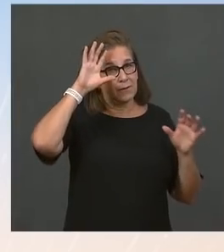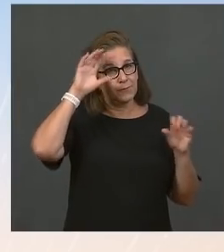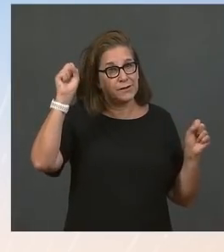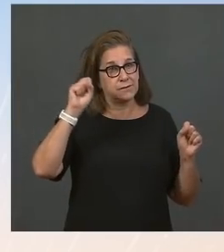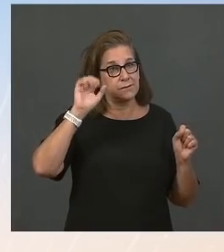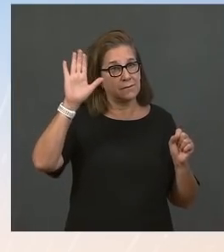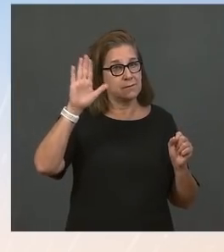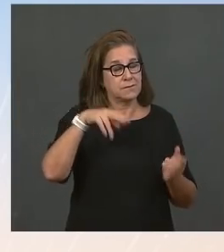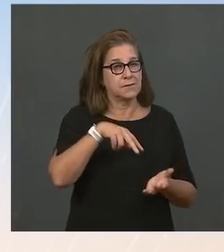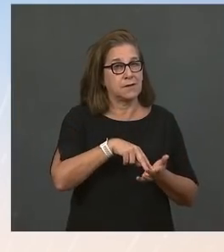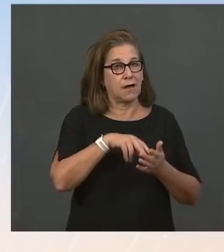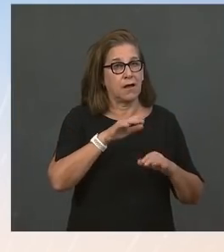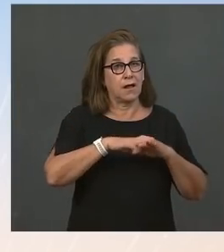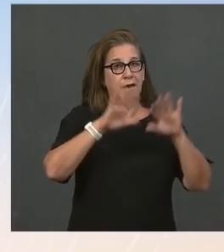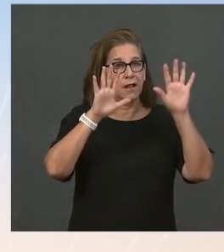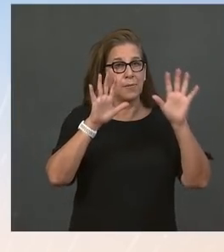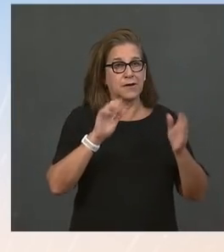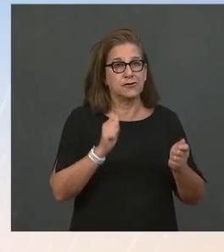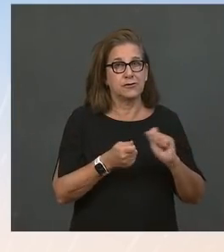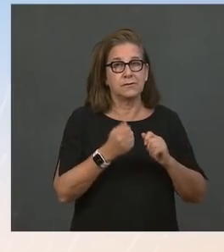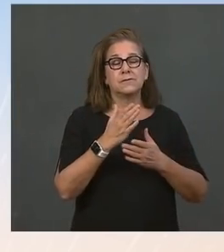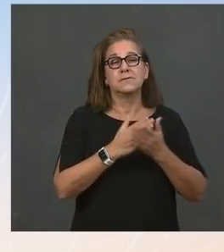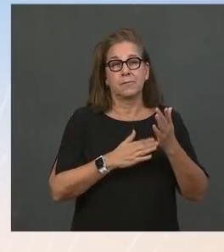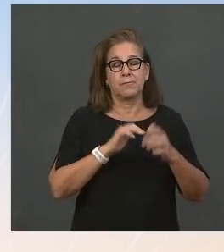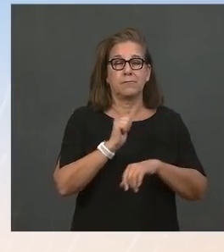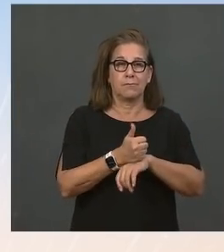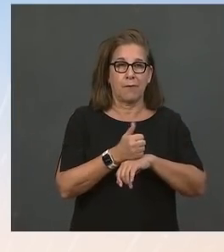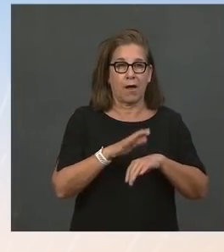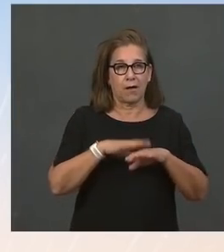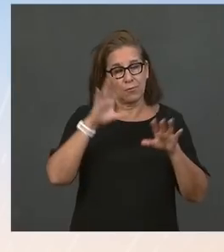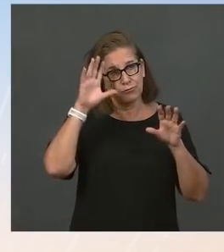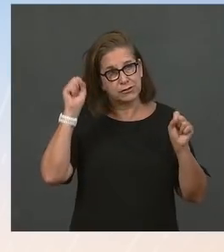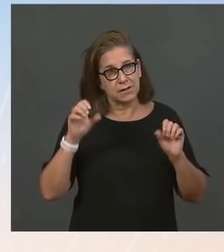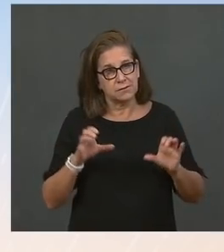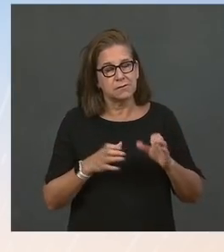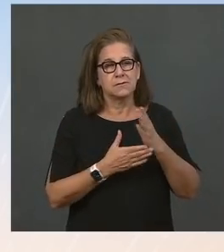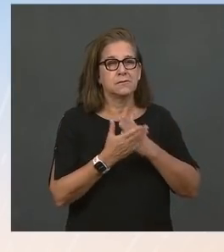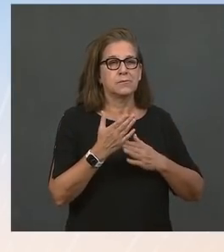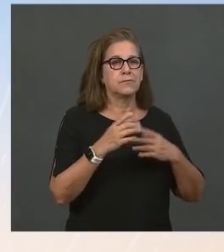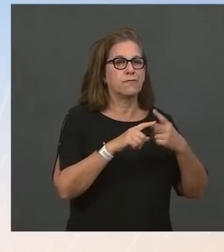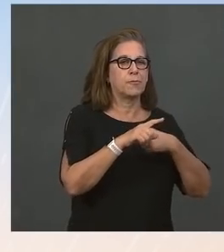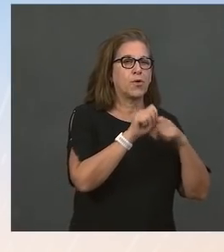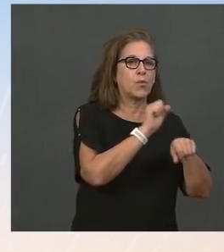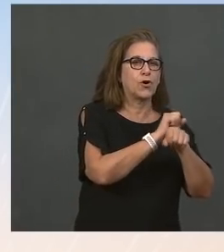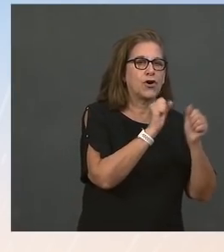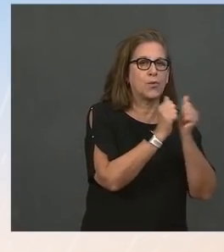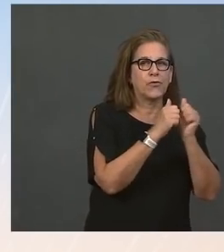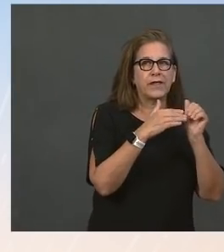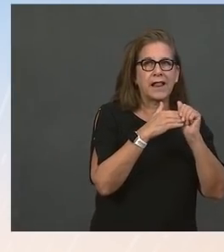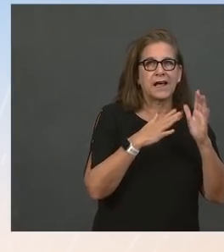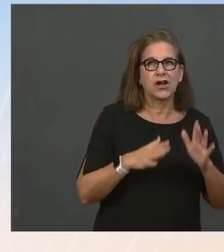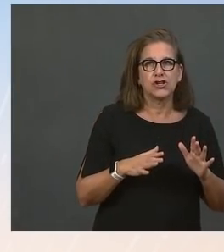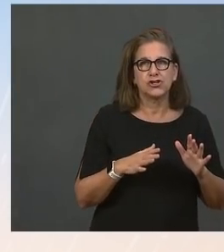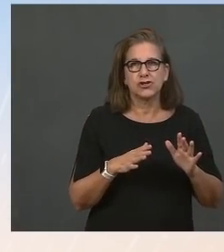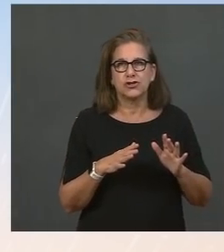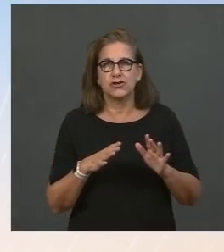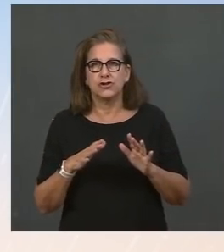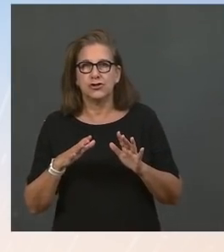but some has been simply by working with leaders -- leaders in the auto industry to bring them together,